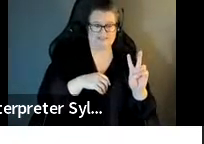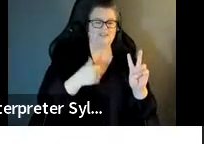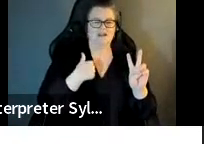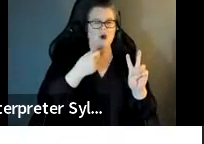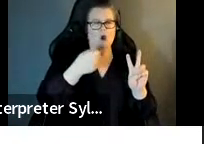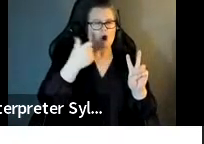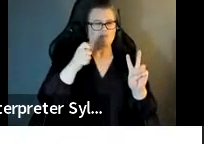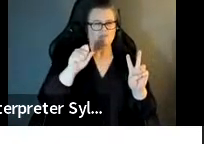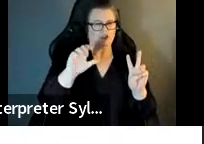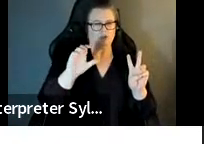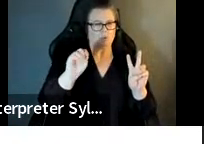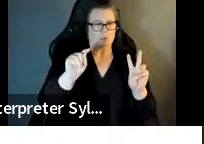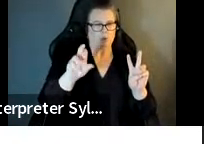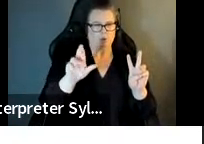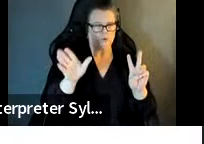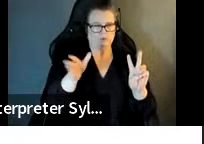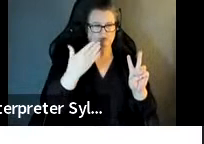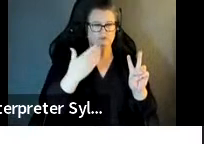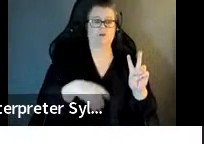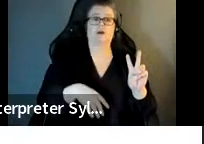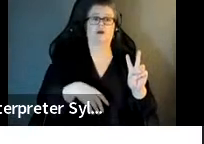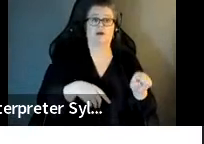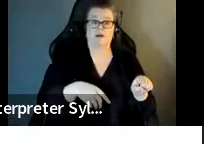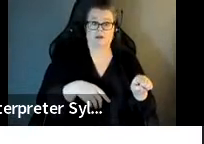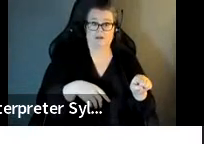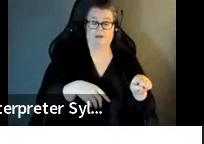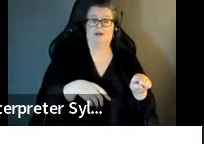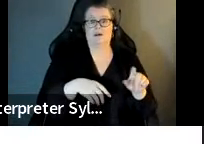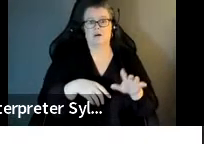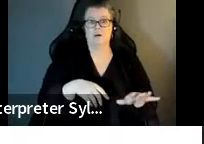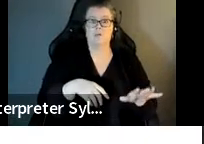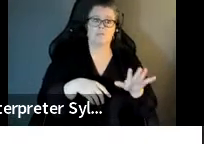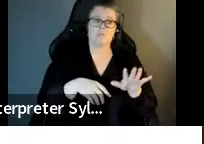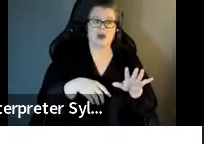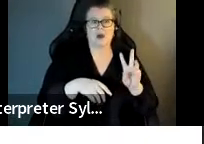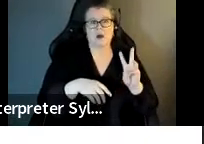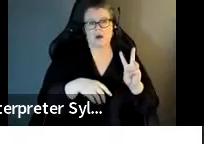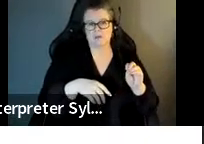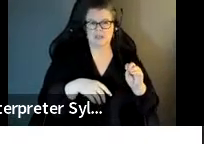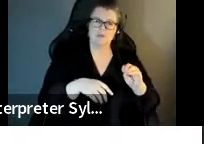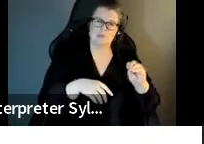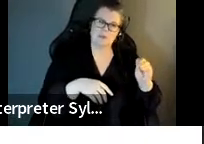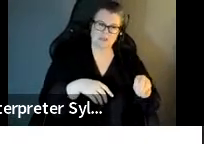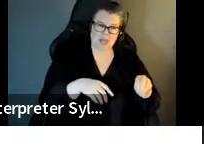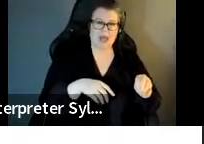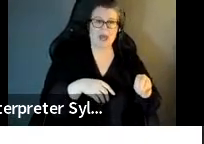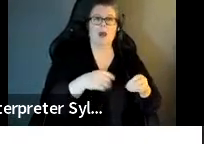So we are at 60%, about 60% manual, 40% power.